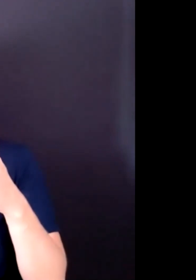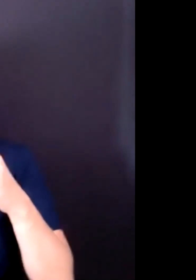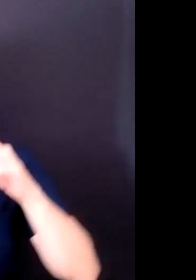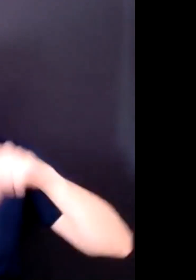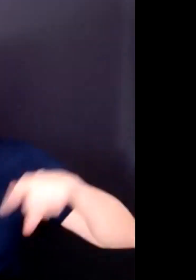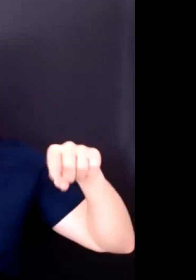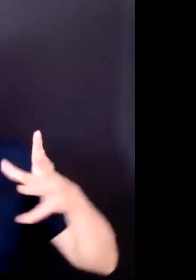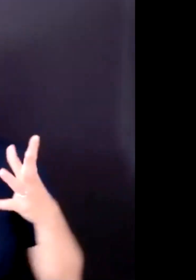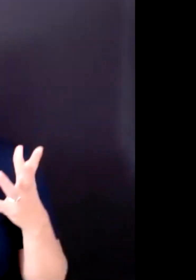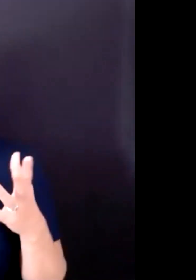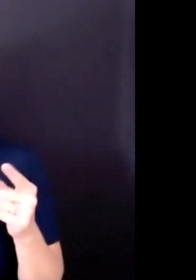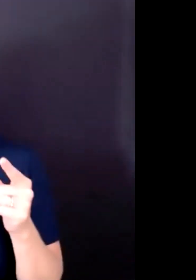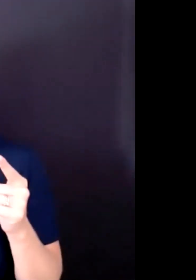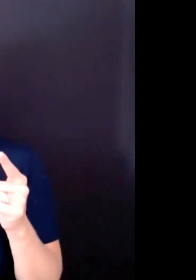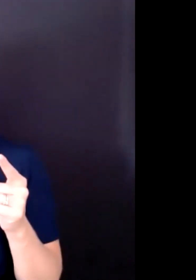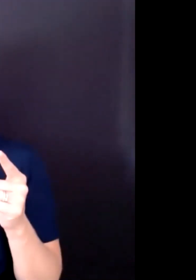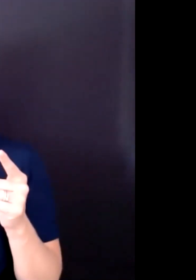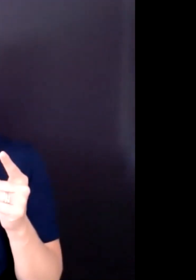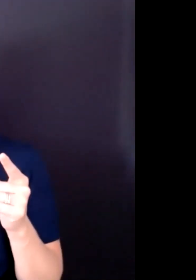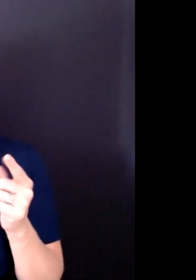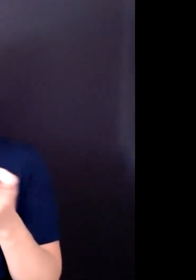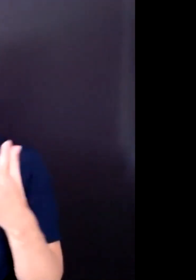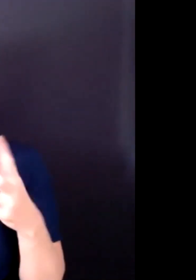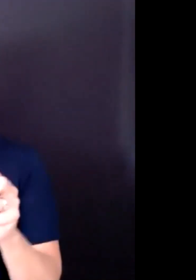And we're going to be doing a lot of work on that moving forward.